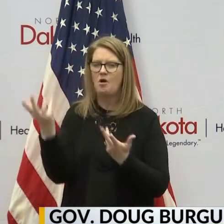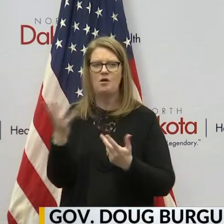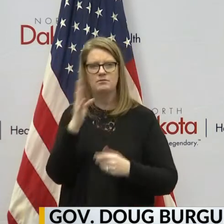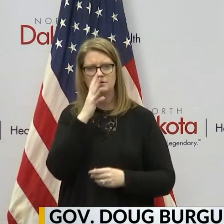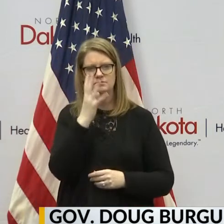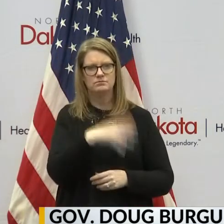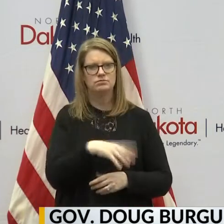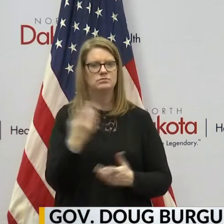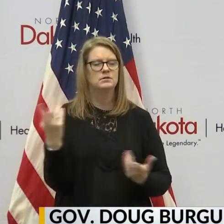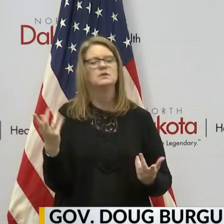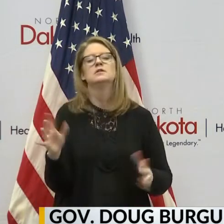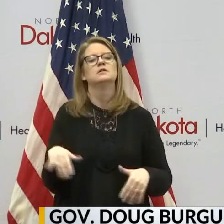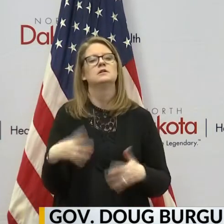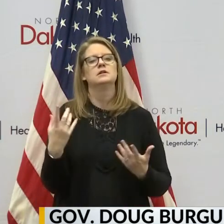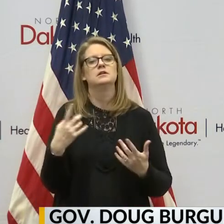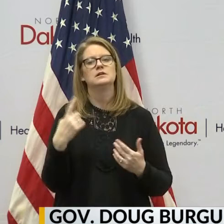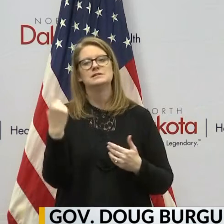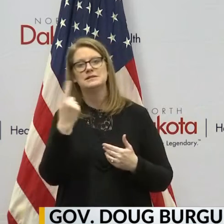SOMEBODY IS IGNORING THE ORDERS